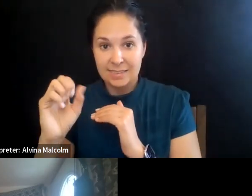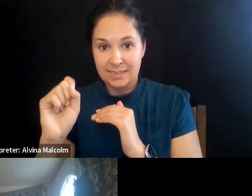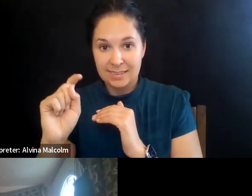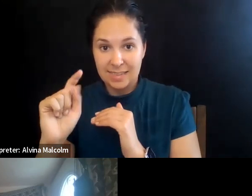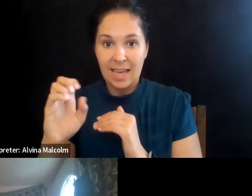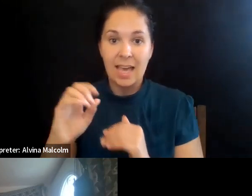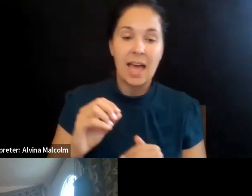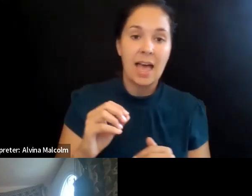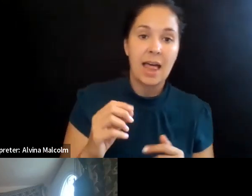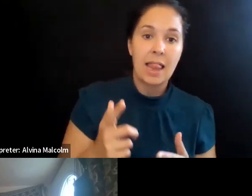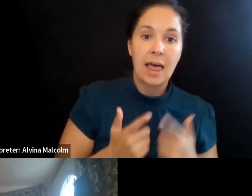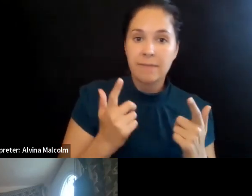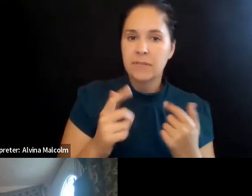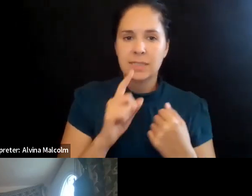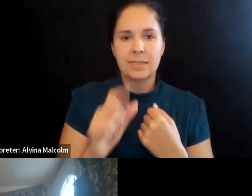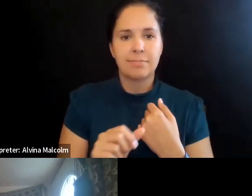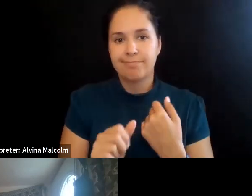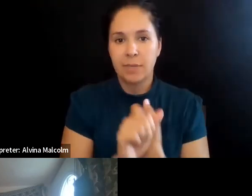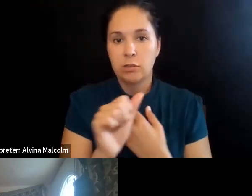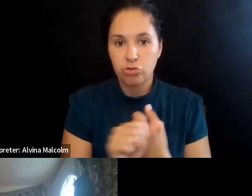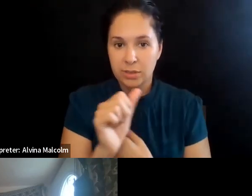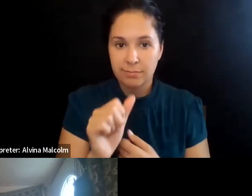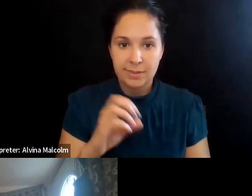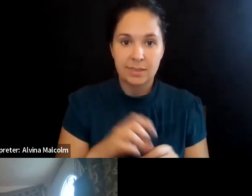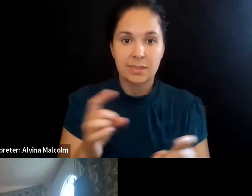services, HBA and chip does not cross over state lines. This is awful and